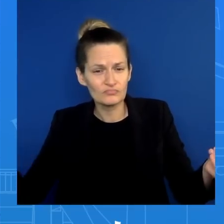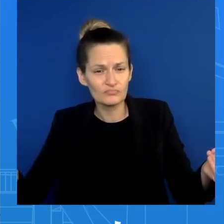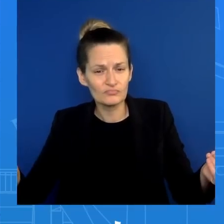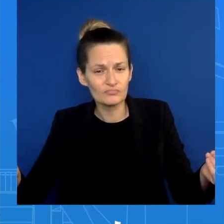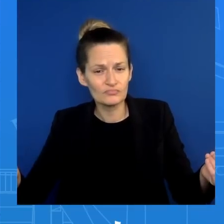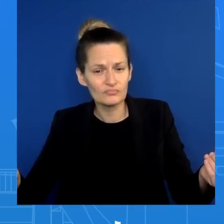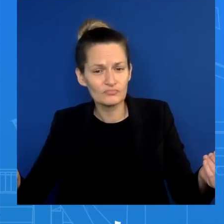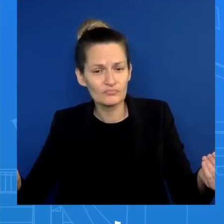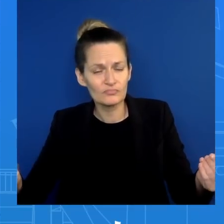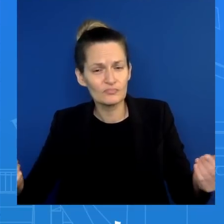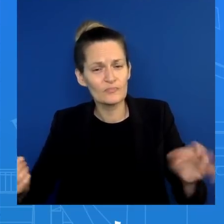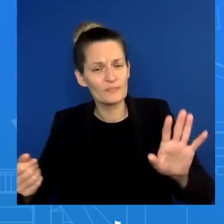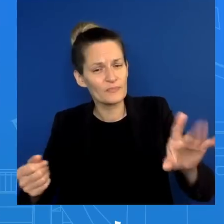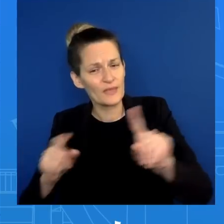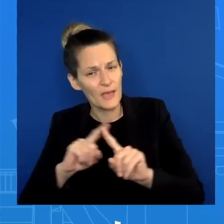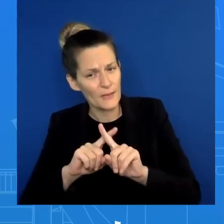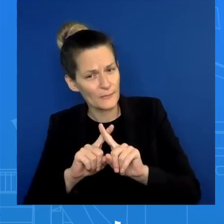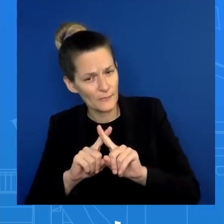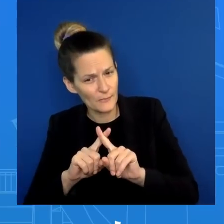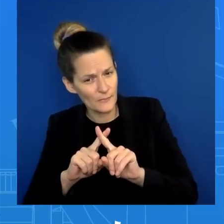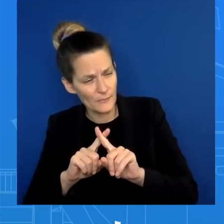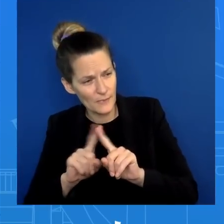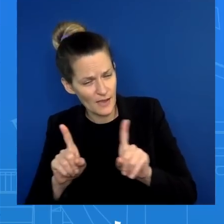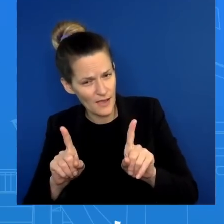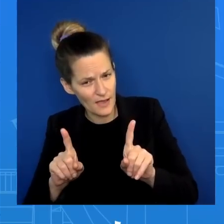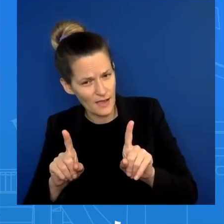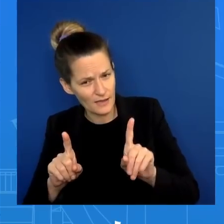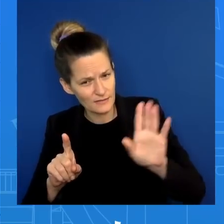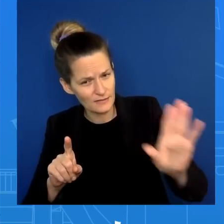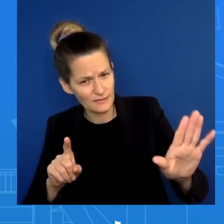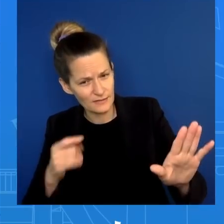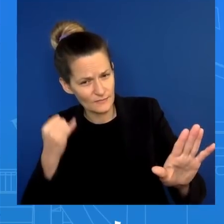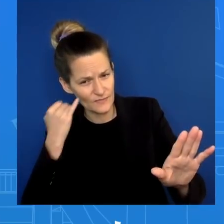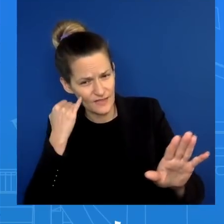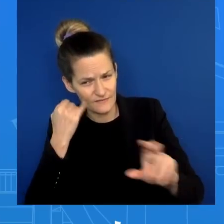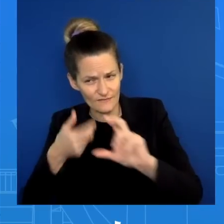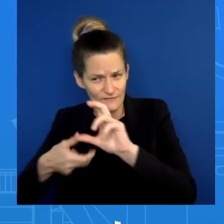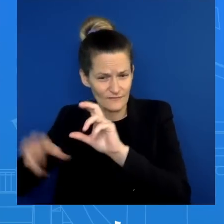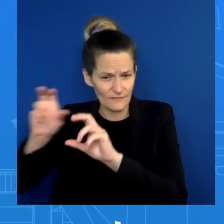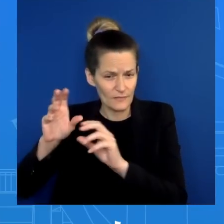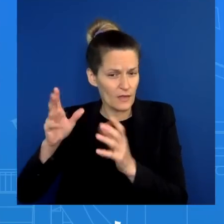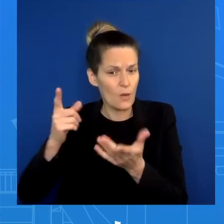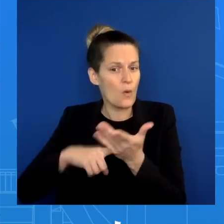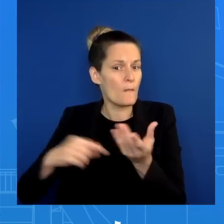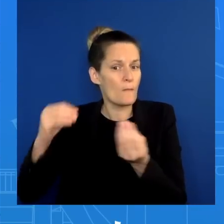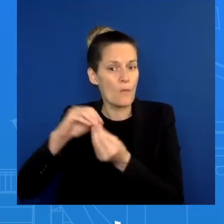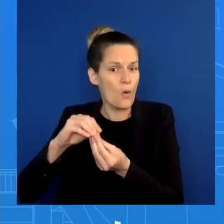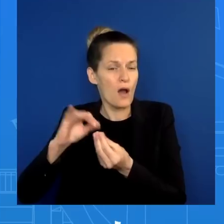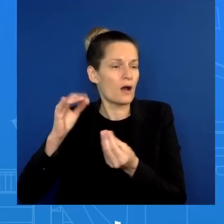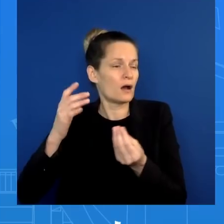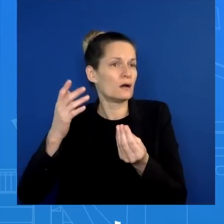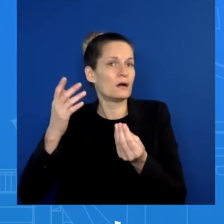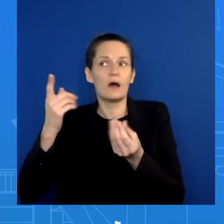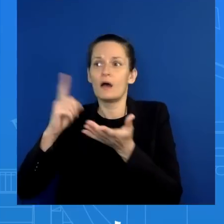and what we just have to see what that number looks like. The Press: And all that others litigate that. Let me move on to the topic I want to ask you about,